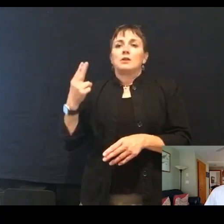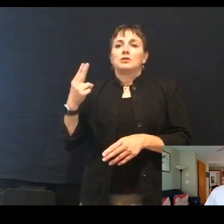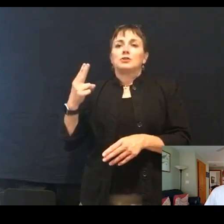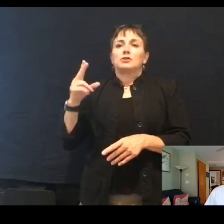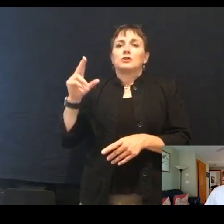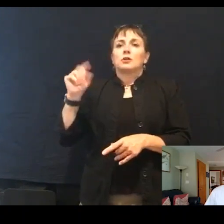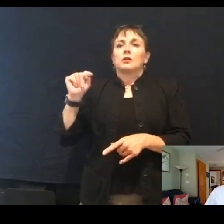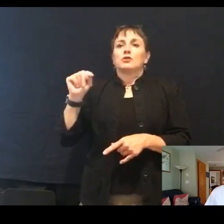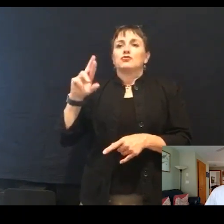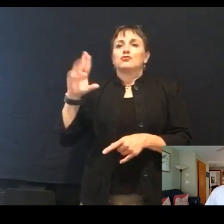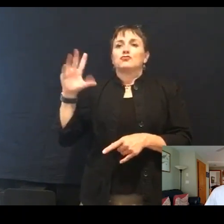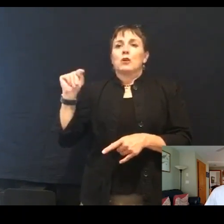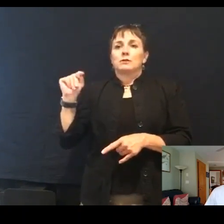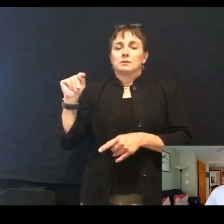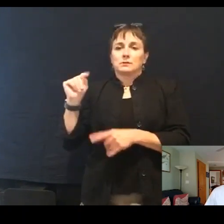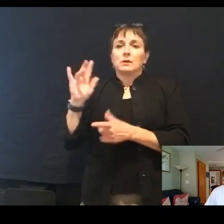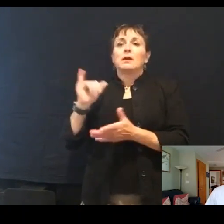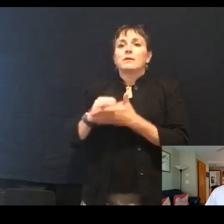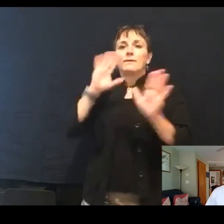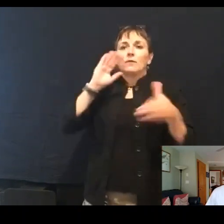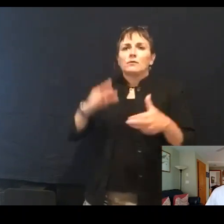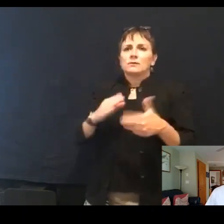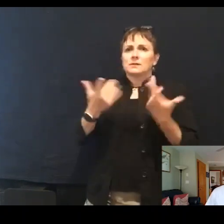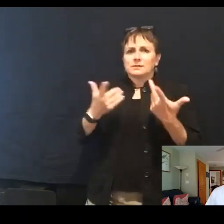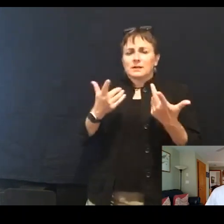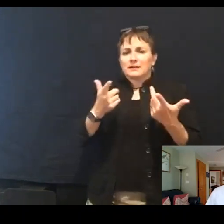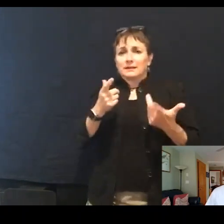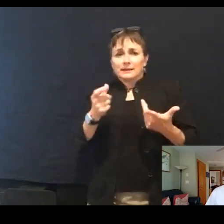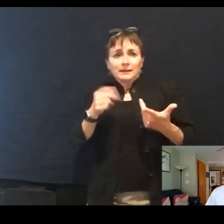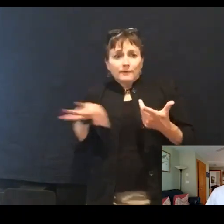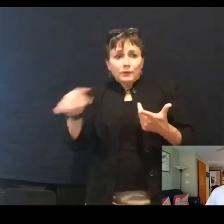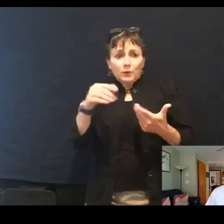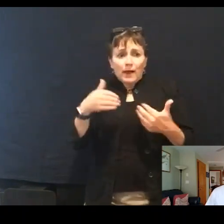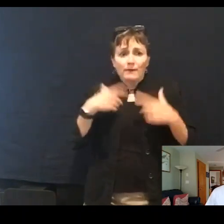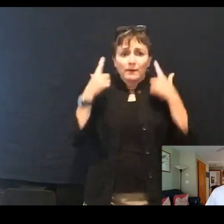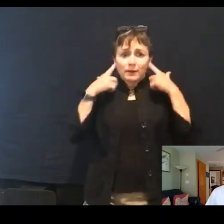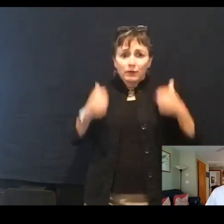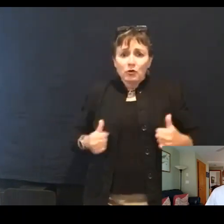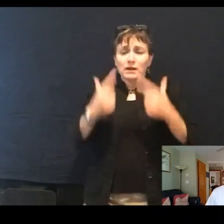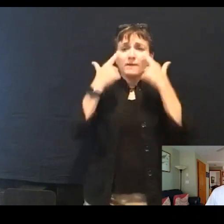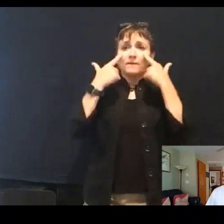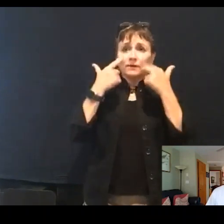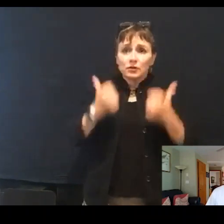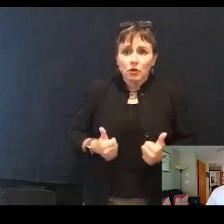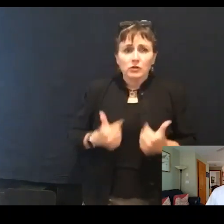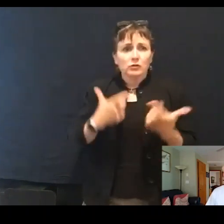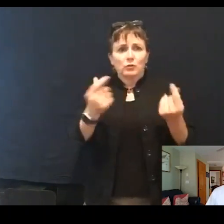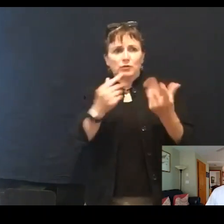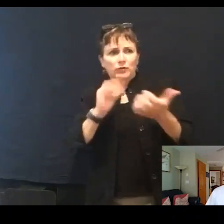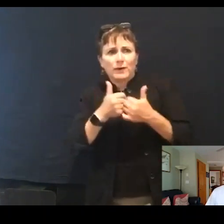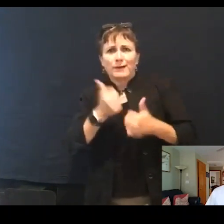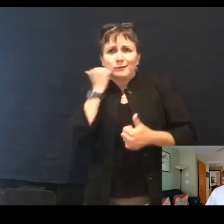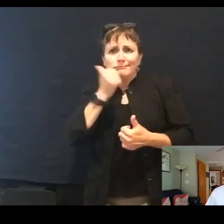which is focused on all aspects of living with both hearing and vision loss. And there is the Foundation Fighting Blindness My Retina